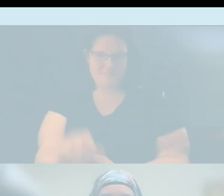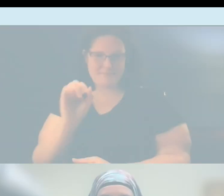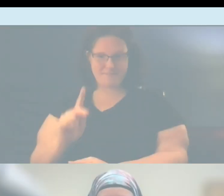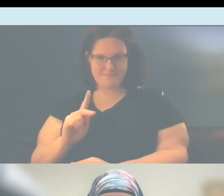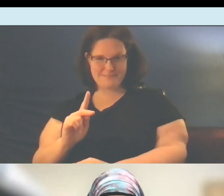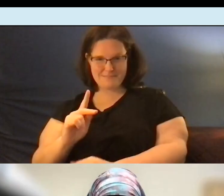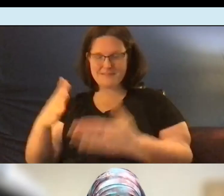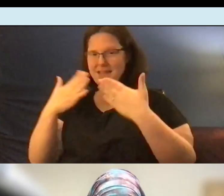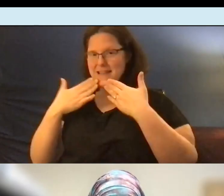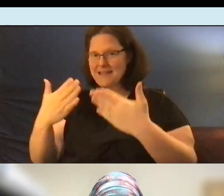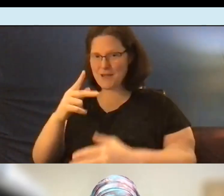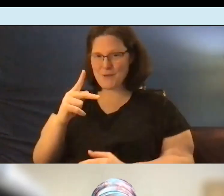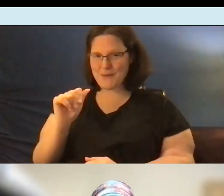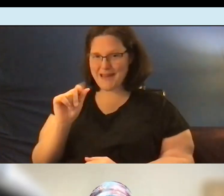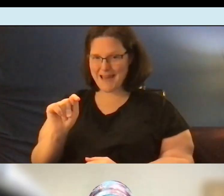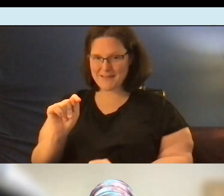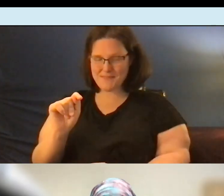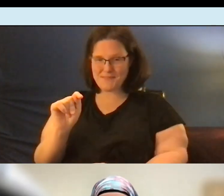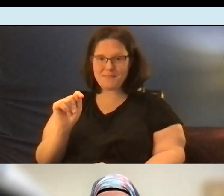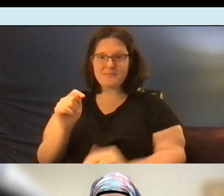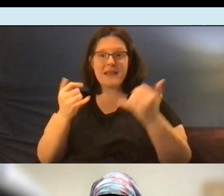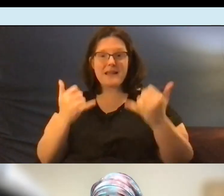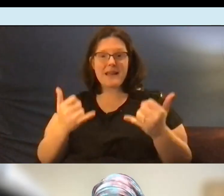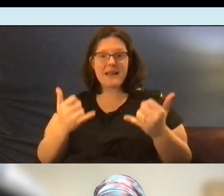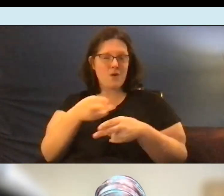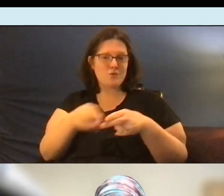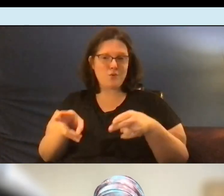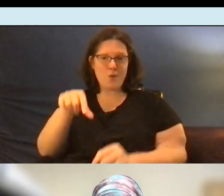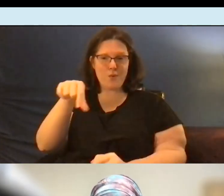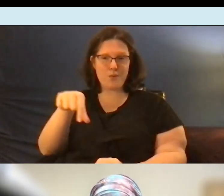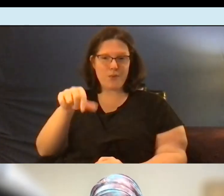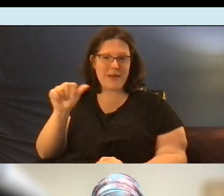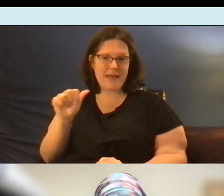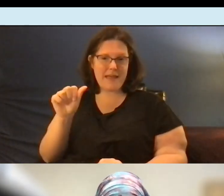Thank you Kat, now we are going to have a short Q and A with some questions we